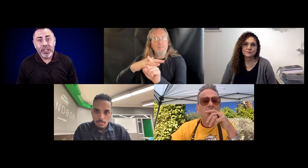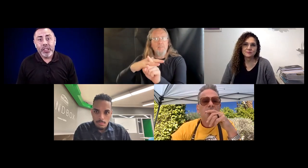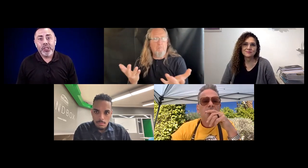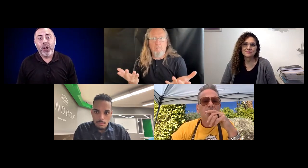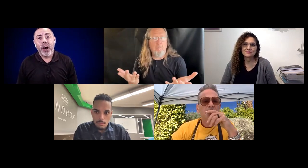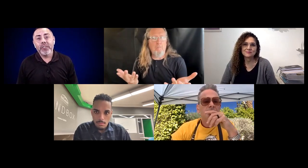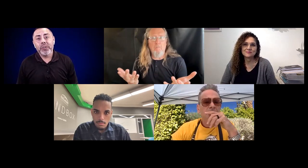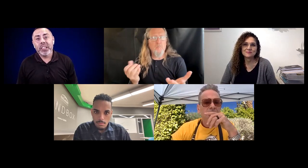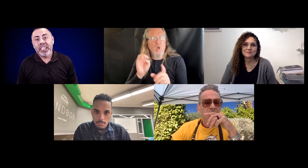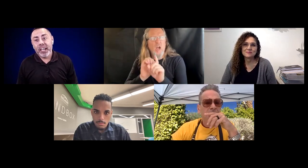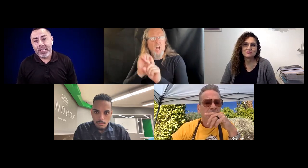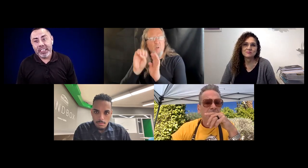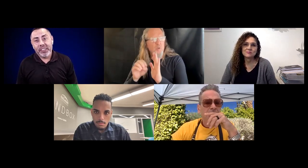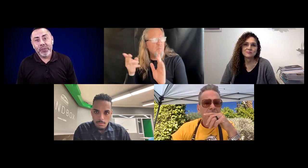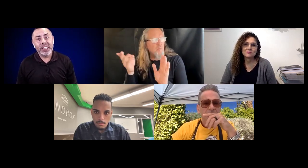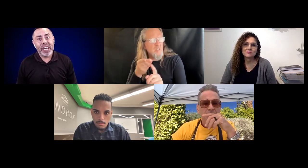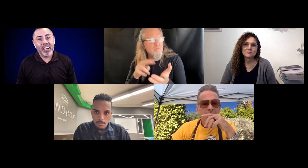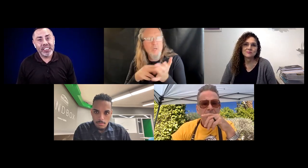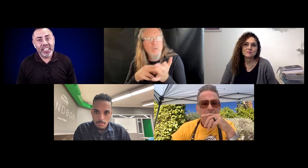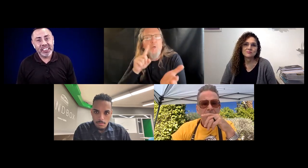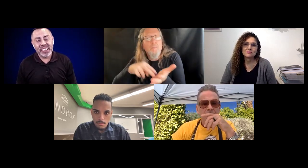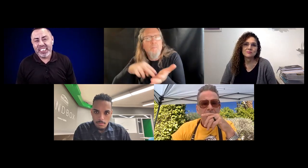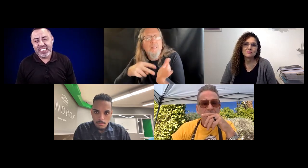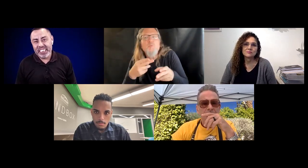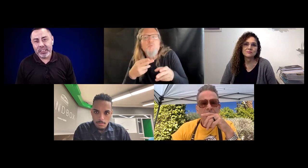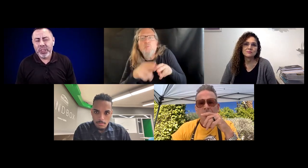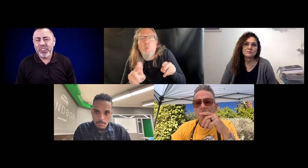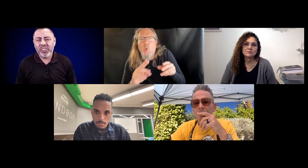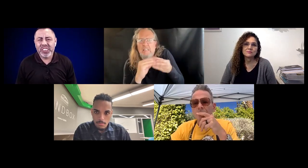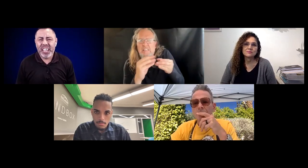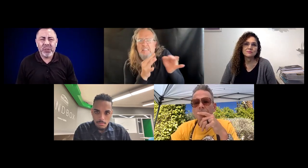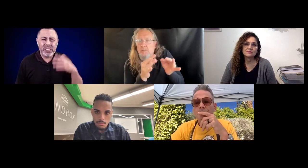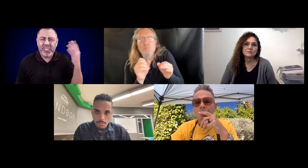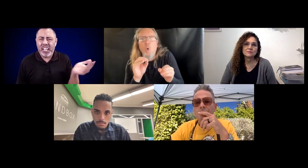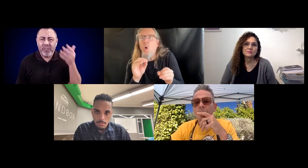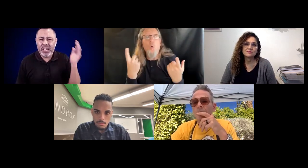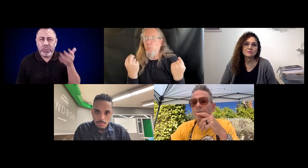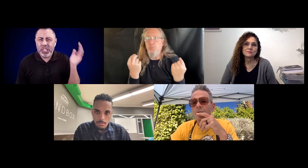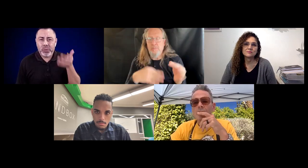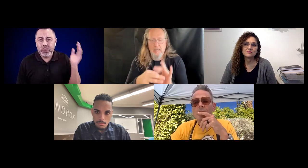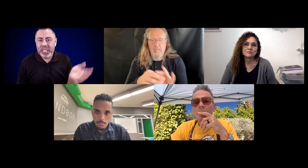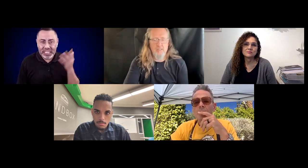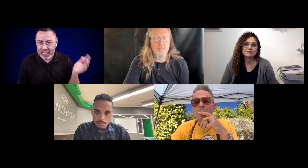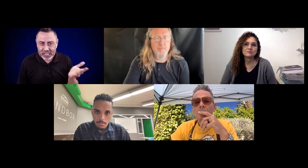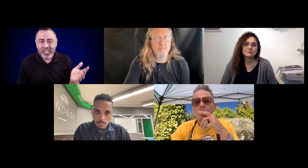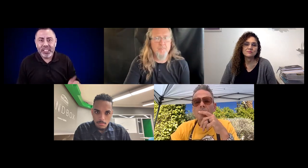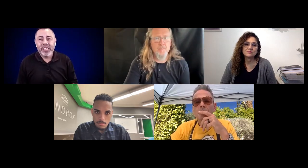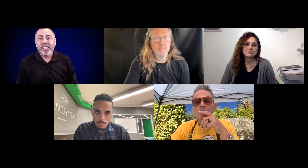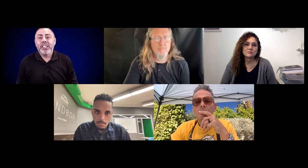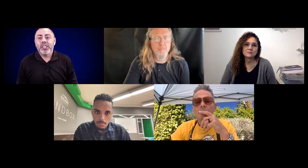So our familiarity with that context doesn't exist. We don't understand what an elevator pitch means.